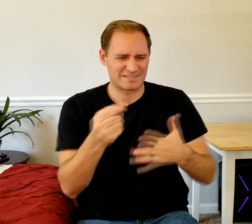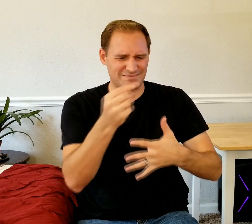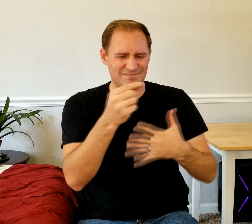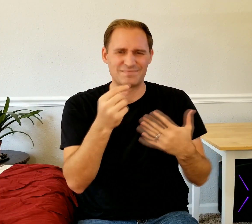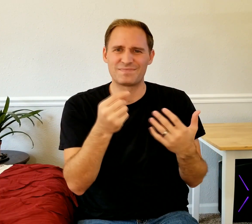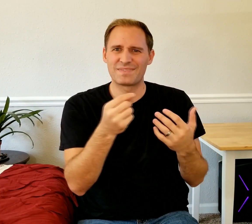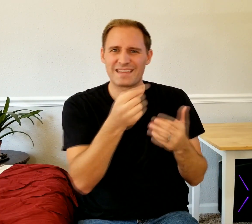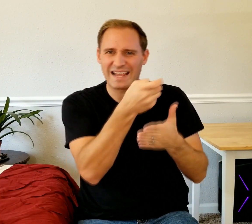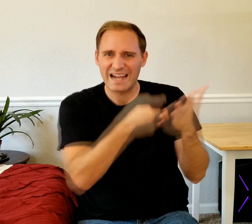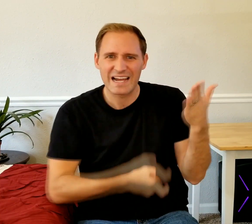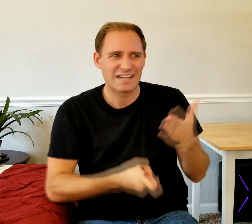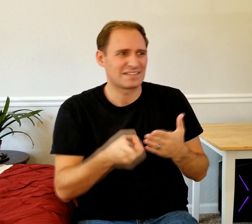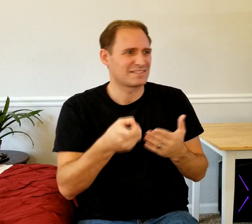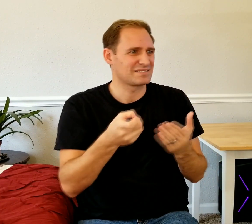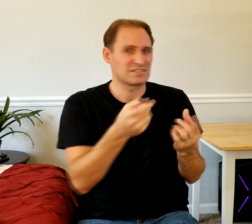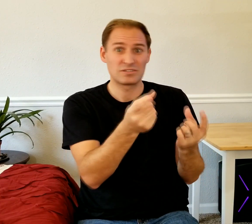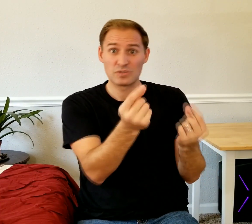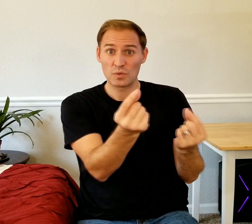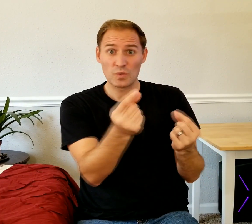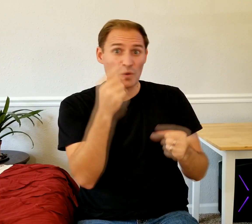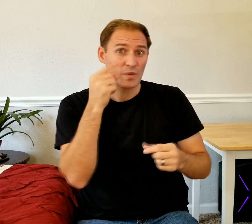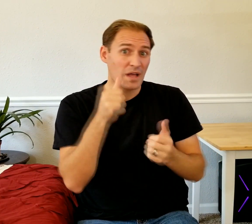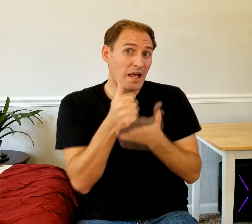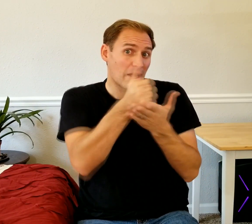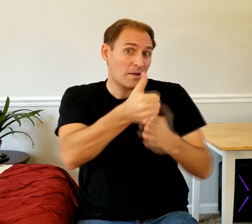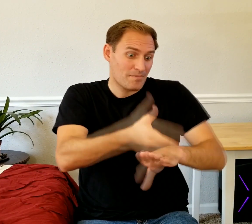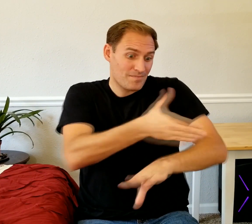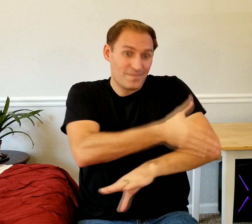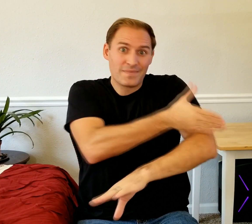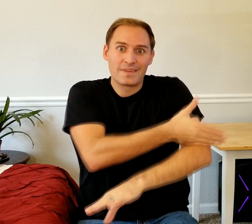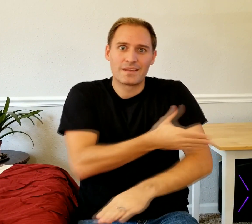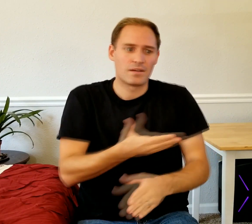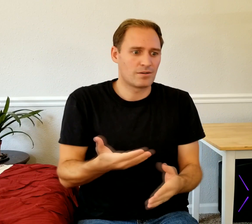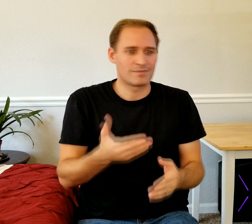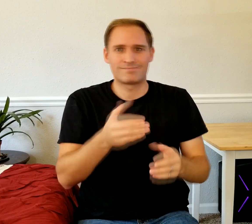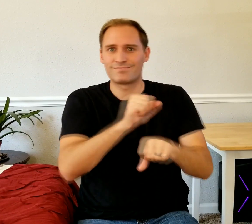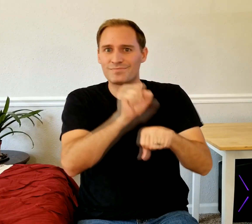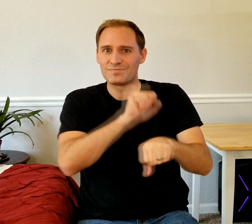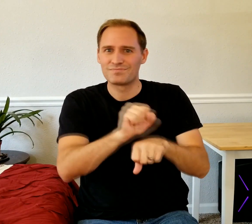how much they cost, and what they can do for your career, and also tips on how to pass